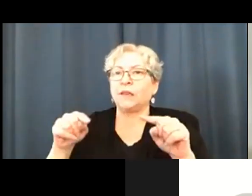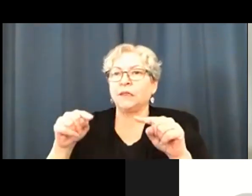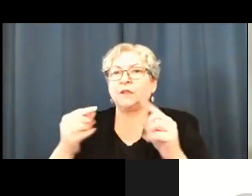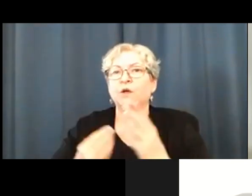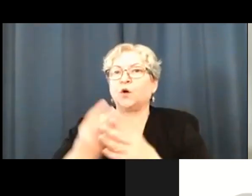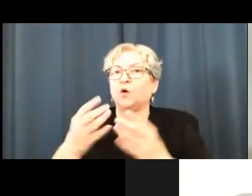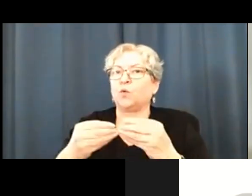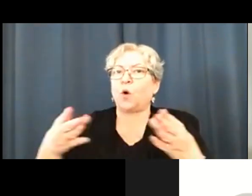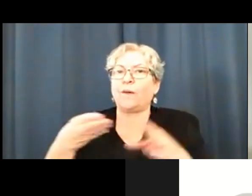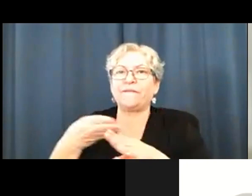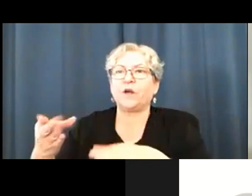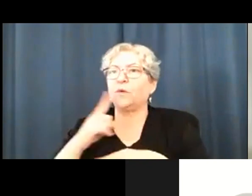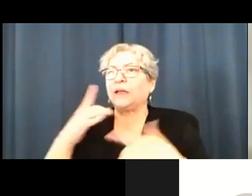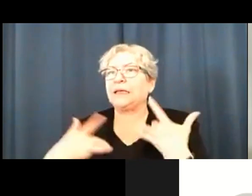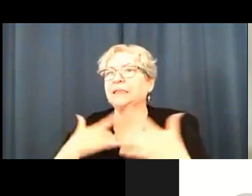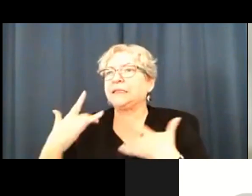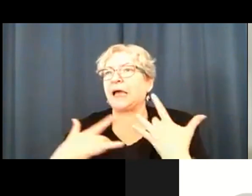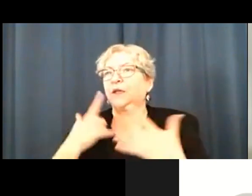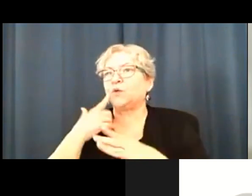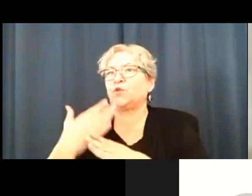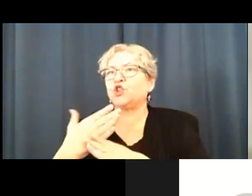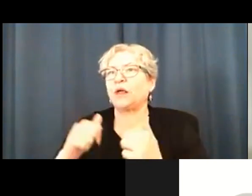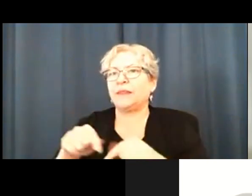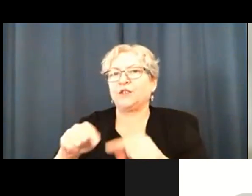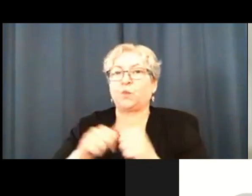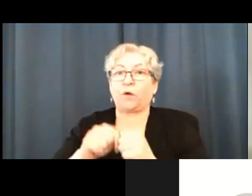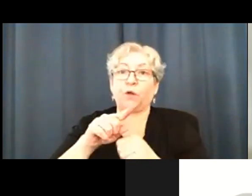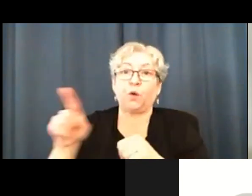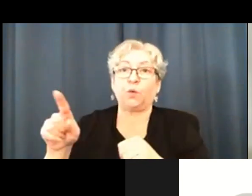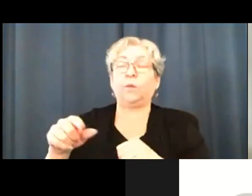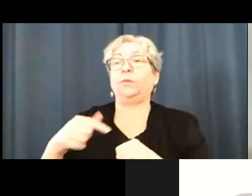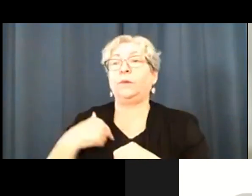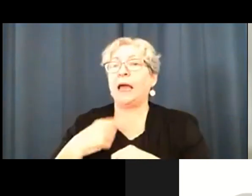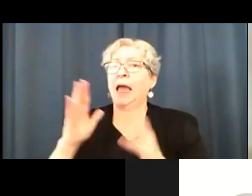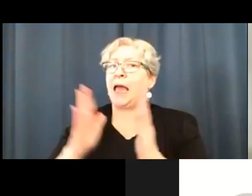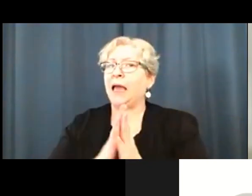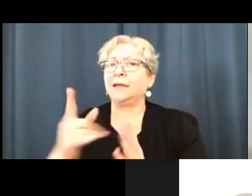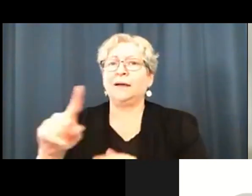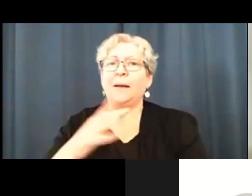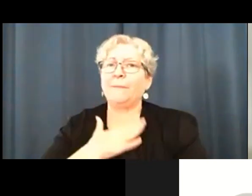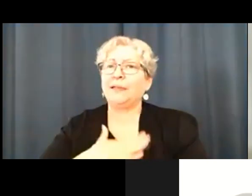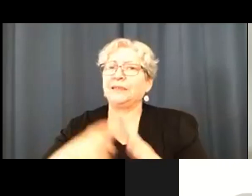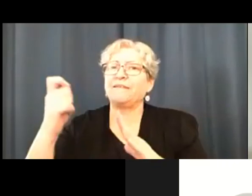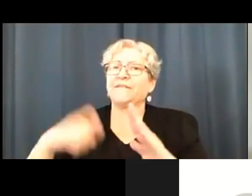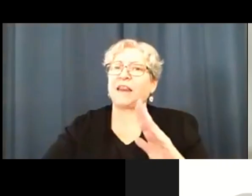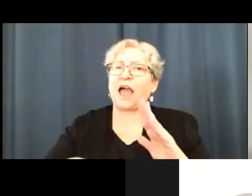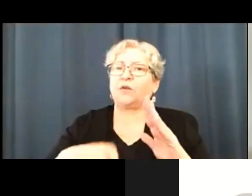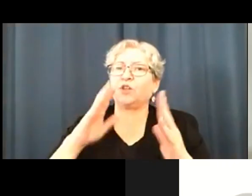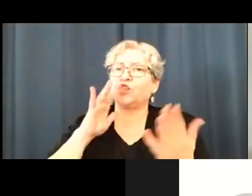and we're so excited to be sharing this with you all. I ask you to please fill out the survey